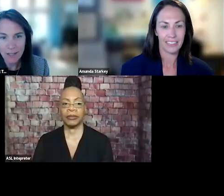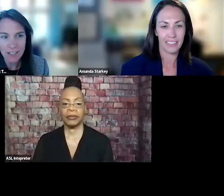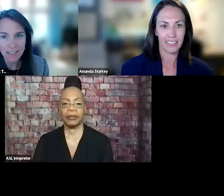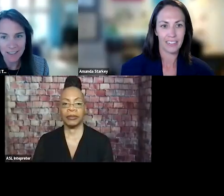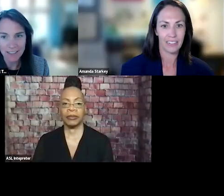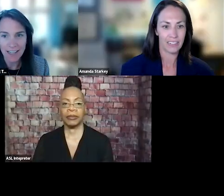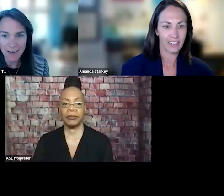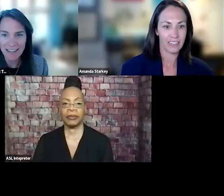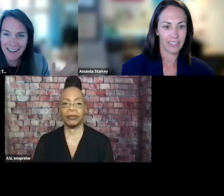[Pam] Kristin, you're muted.